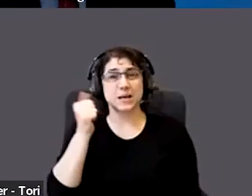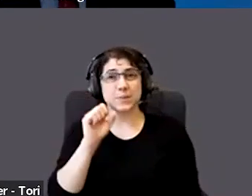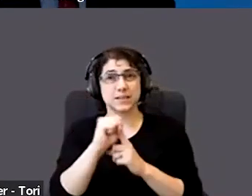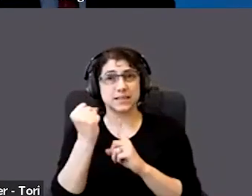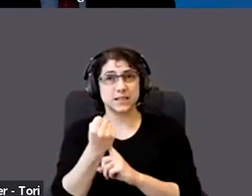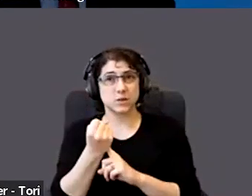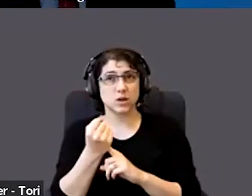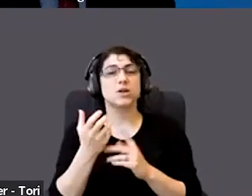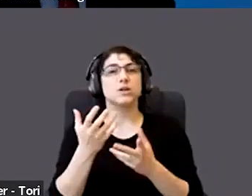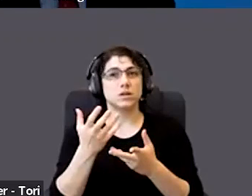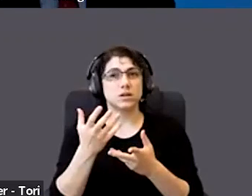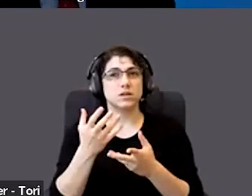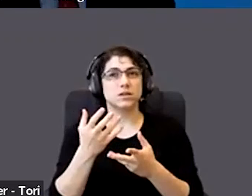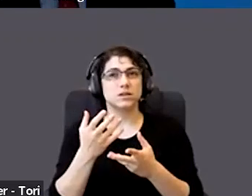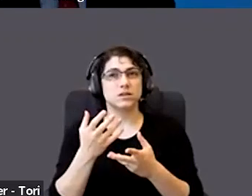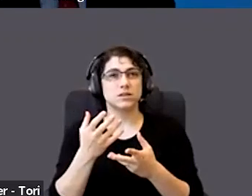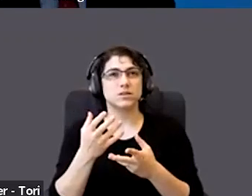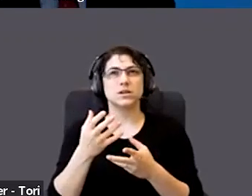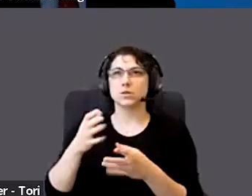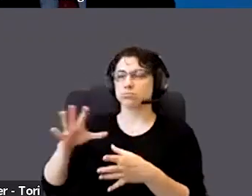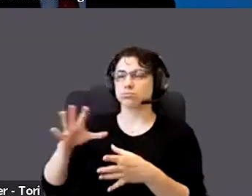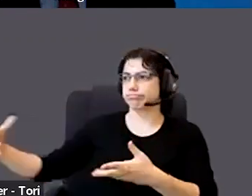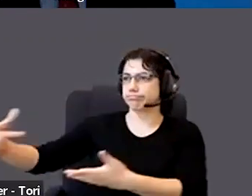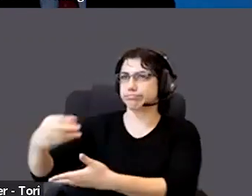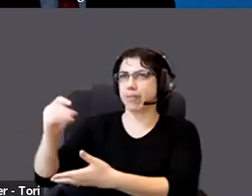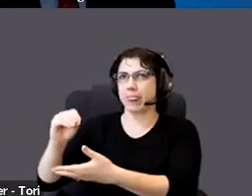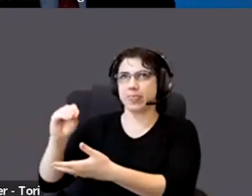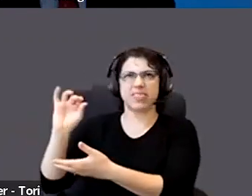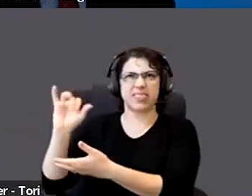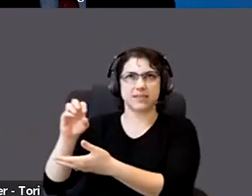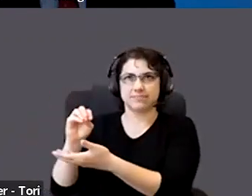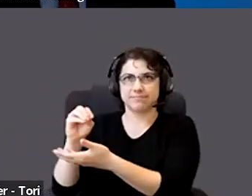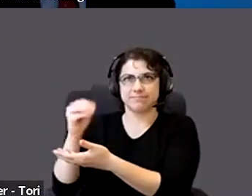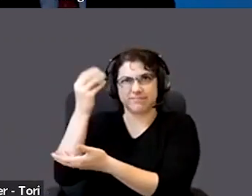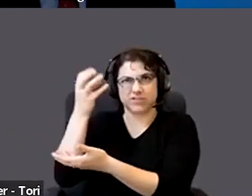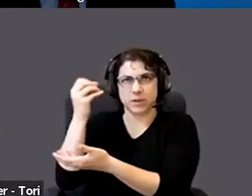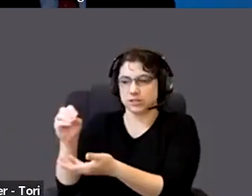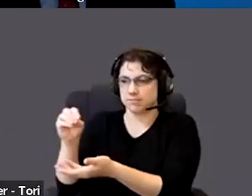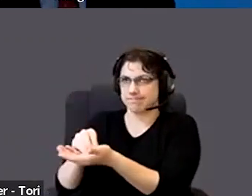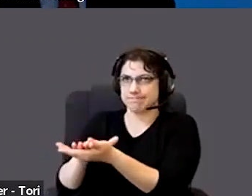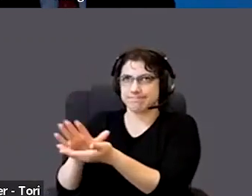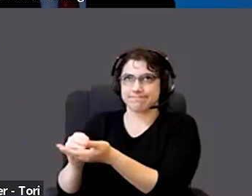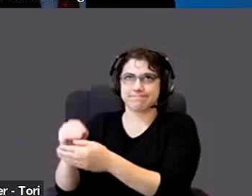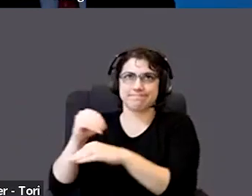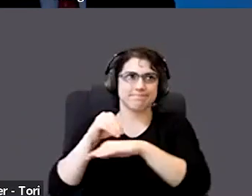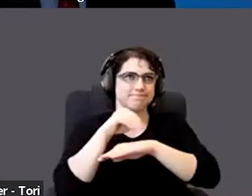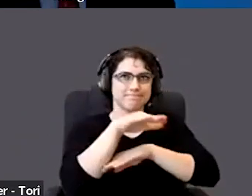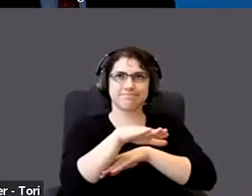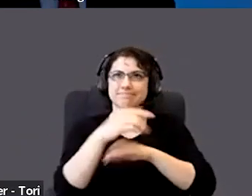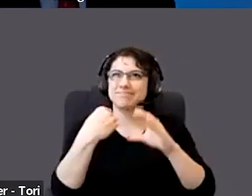that -- package that information for Octavio, and send it directly to you and share it with the other members as well.